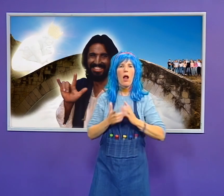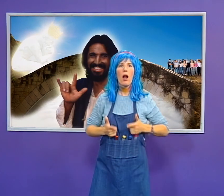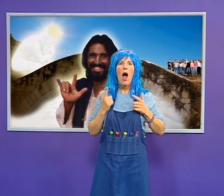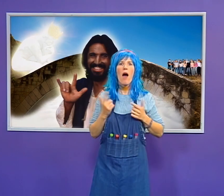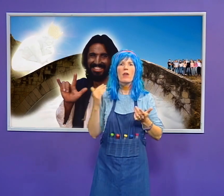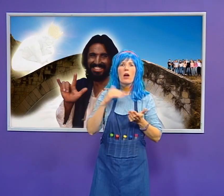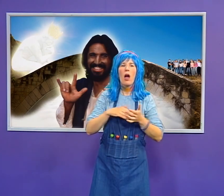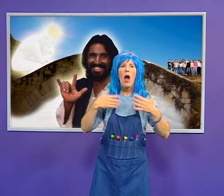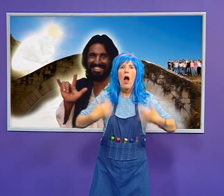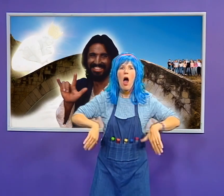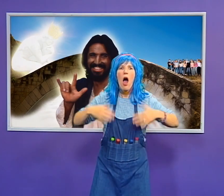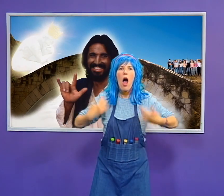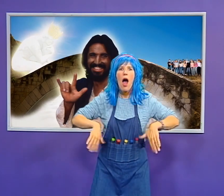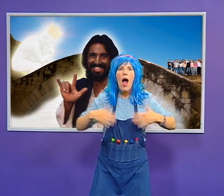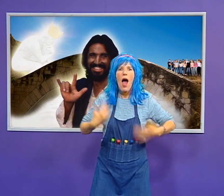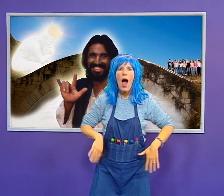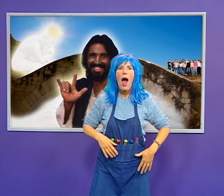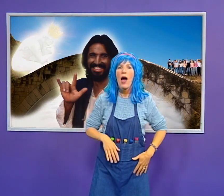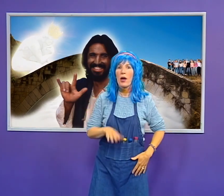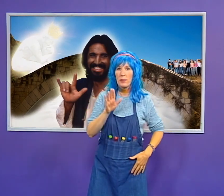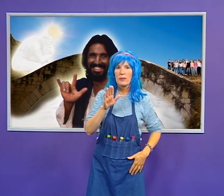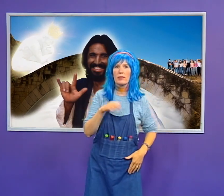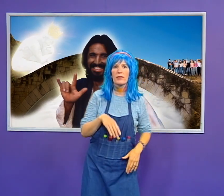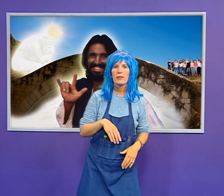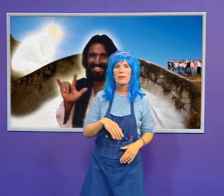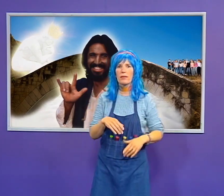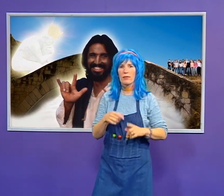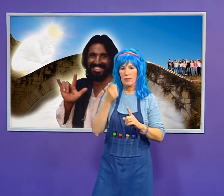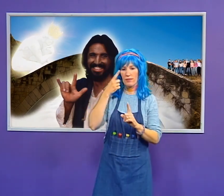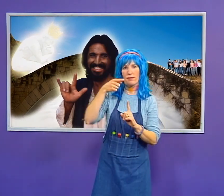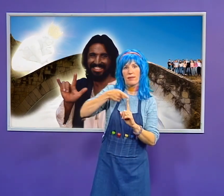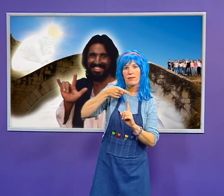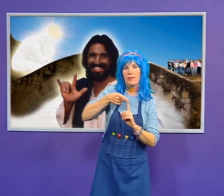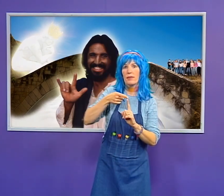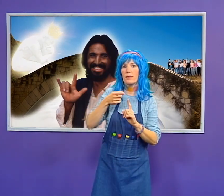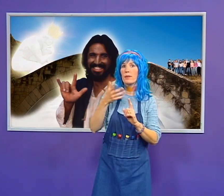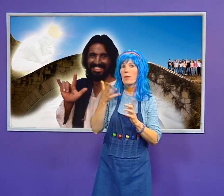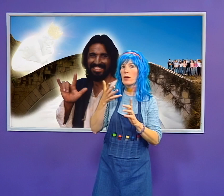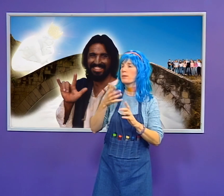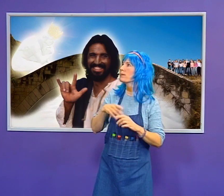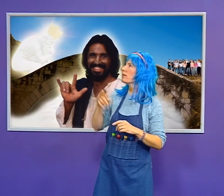WOW! THE POINT OF ALL THIS